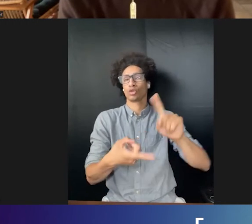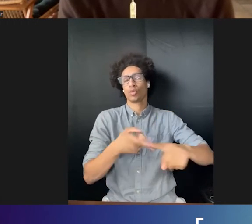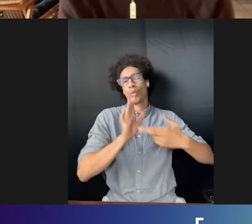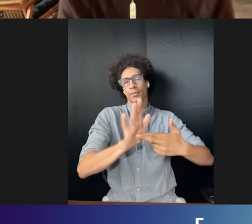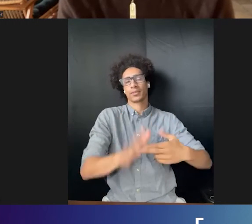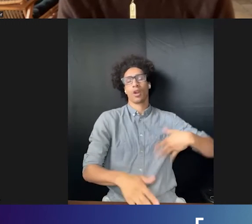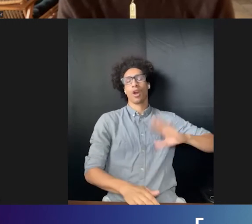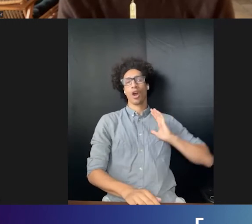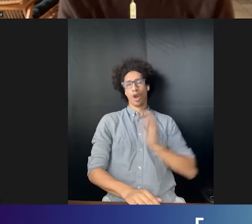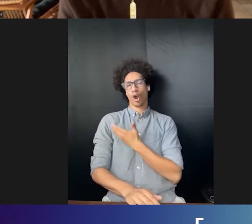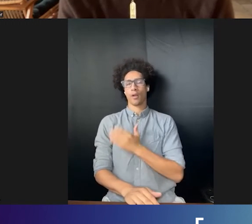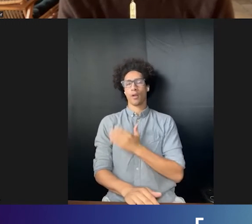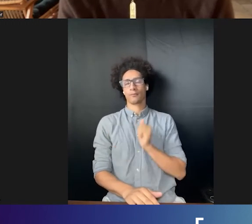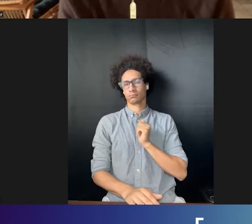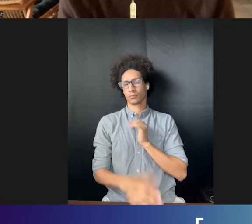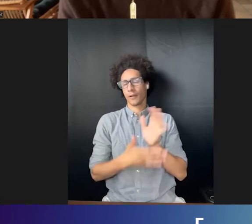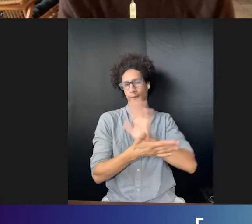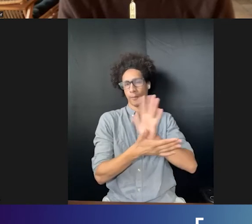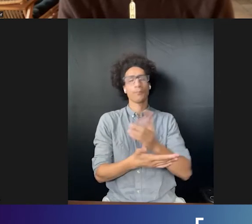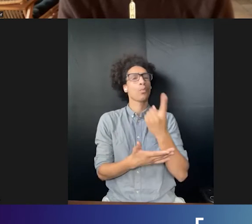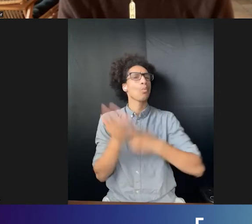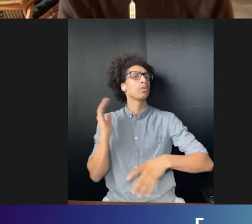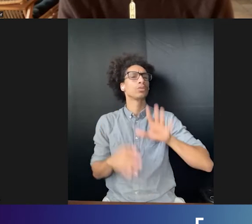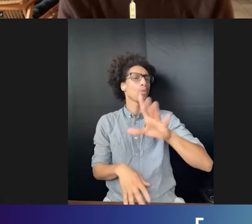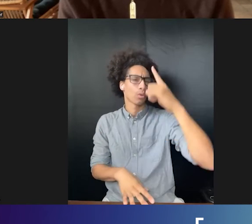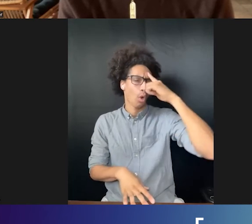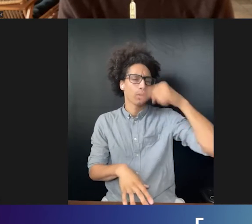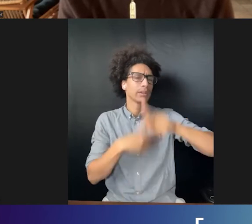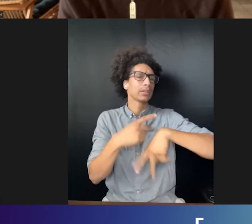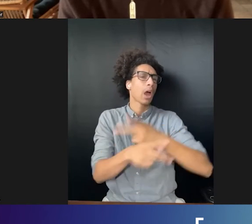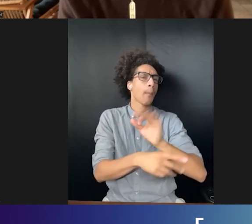What are your thoughts on these types of arrangements? The film is Blood, Sweat and Honey,